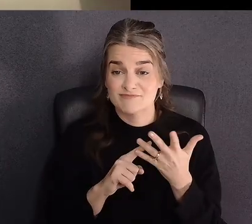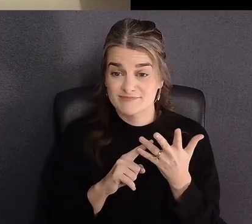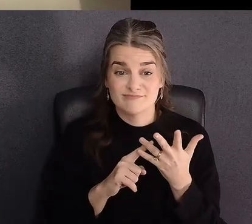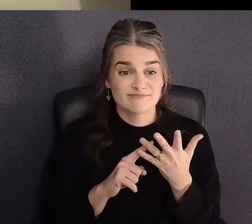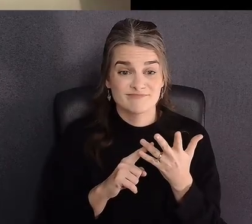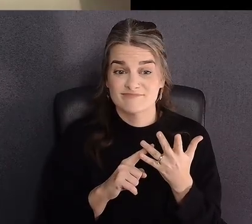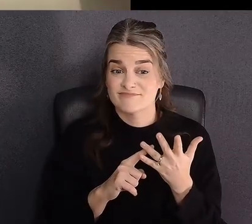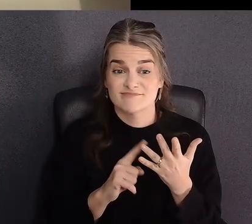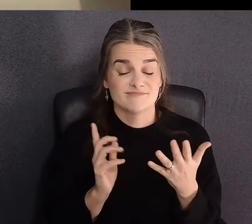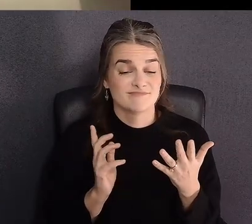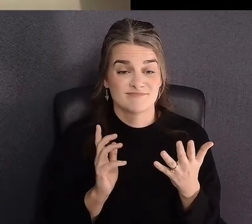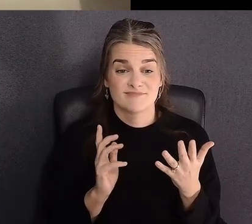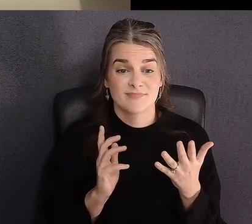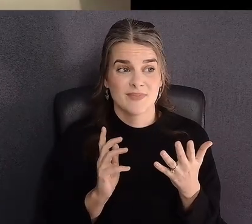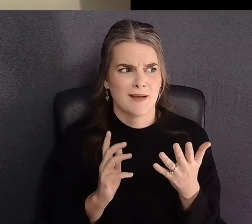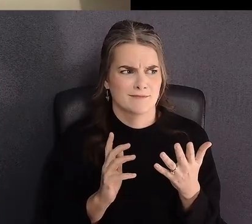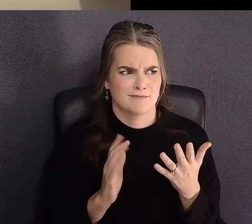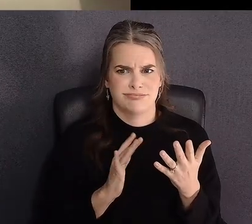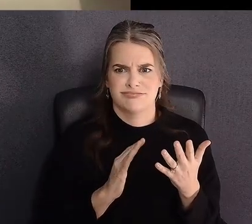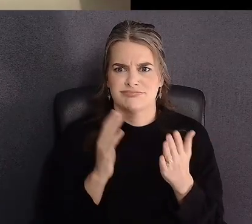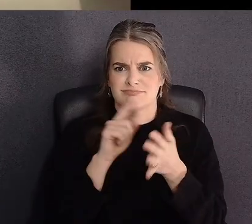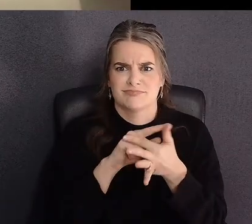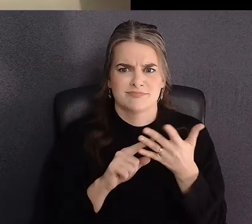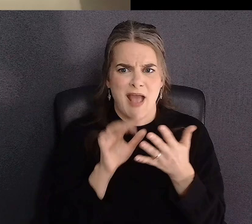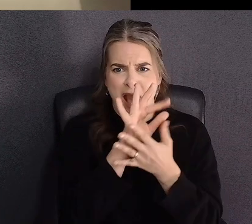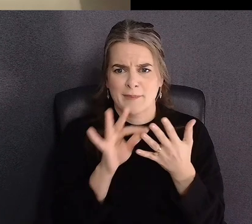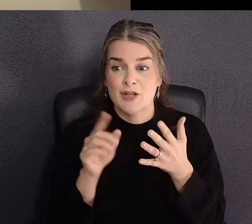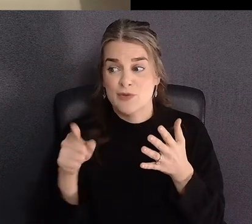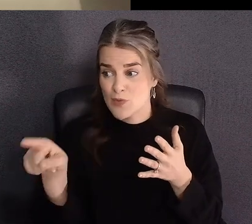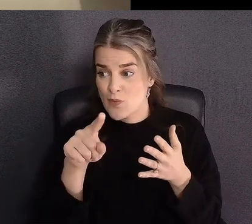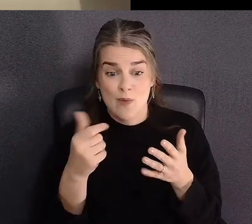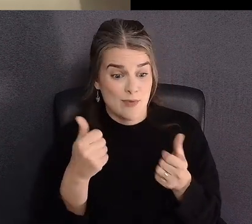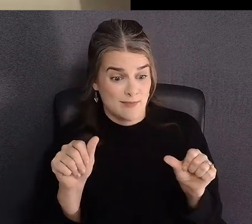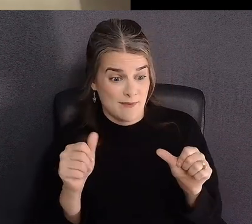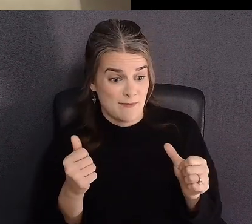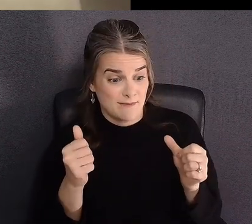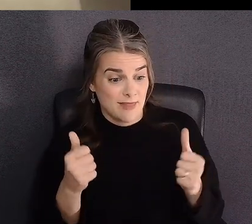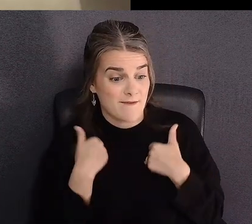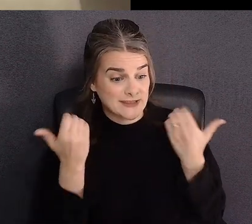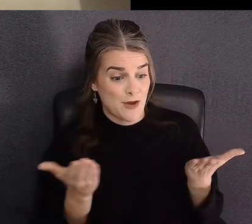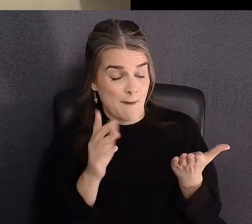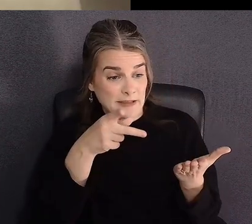that anyone in Pennsylvania can borrow from our library. I will put that link in the chat as well, in case you are not familiar with it.